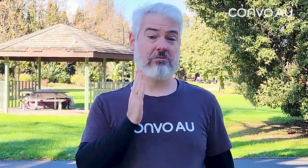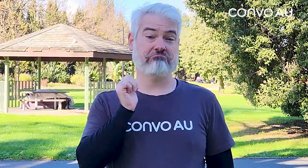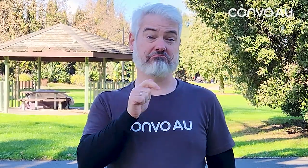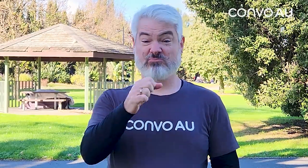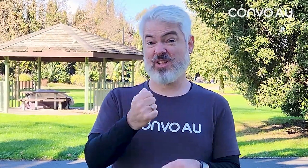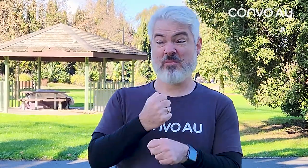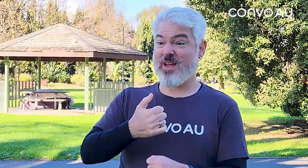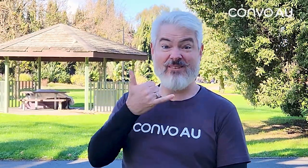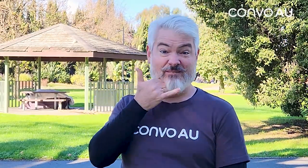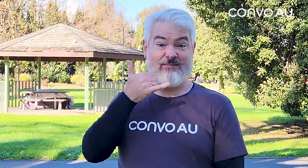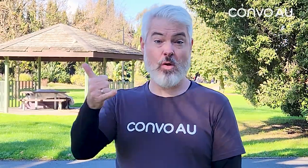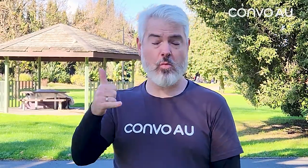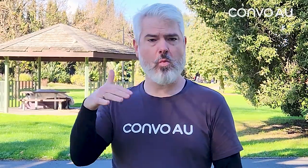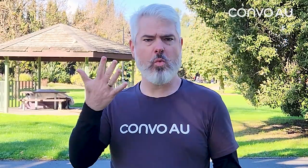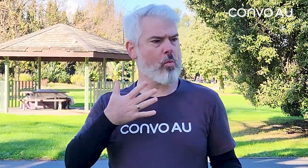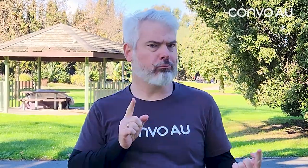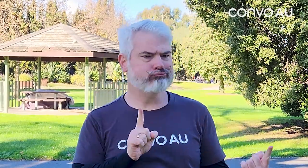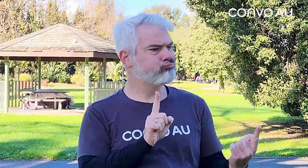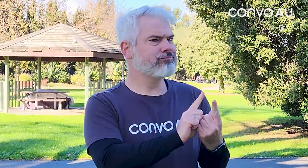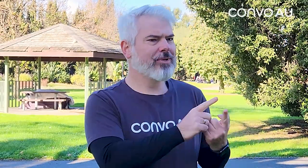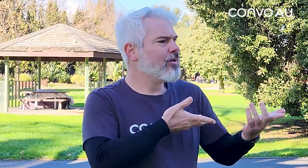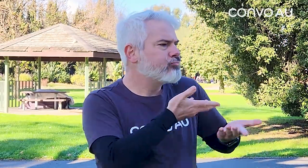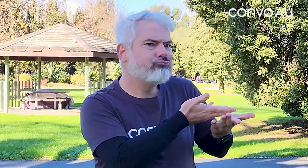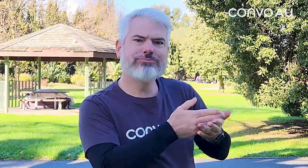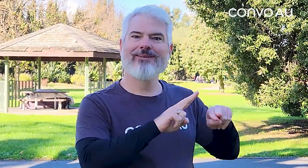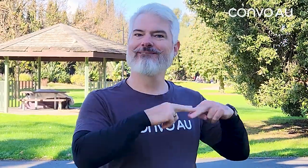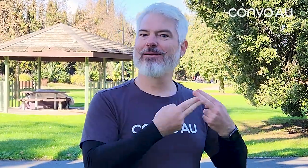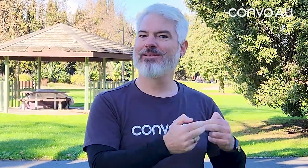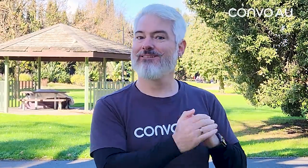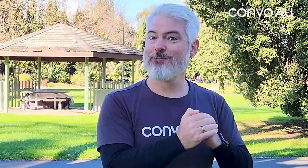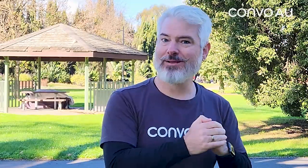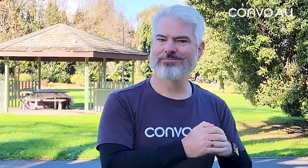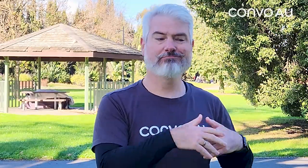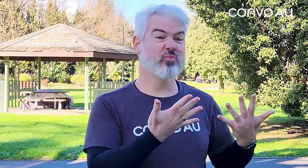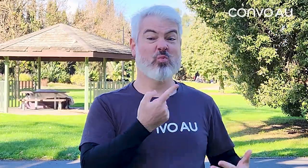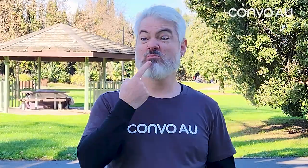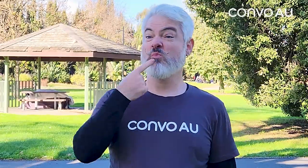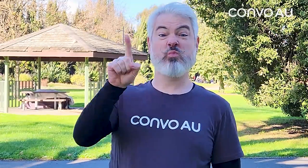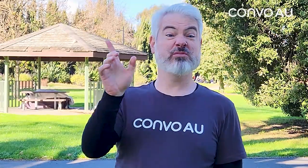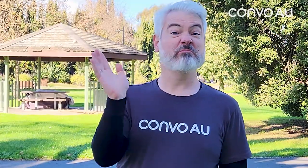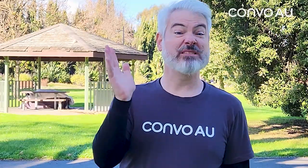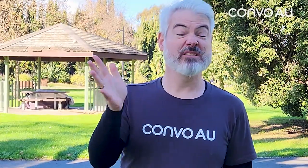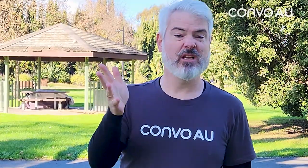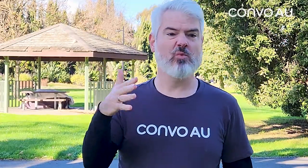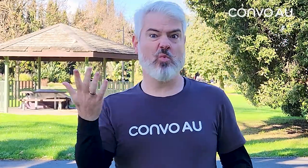Whether it's making a phone call, engaging in conversations with your family, friends, or colleagues, ordering takeaway food,